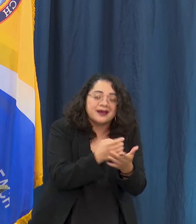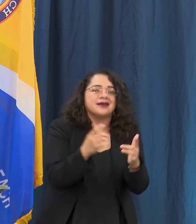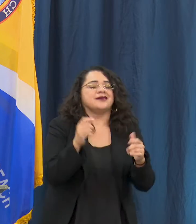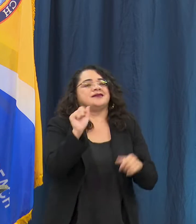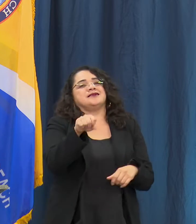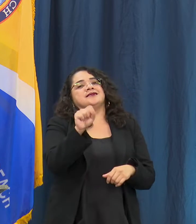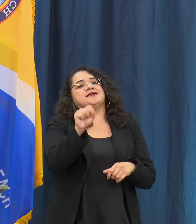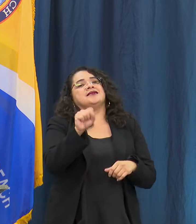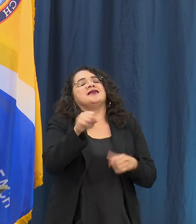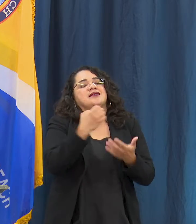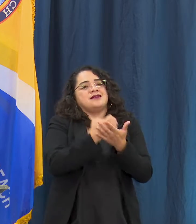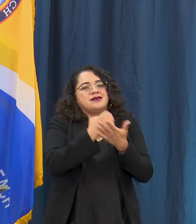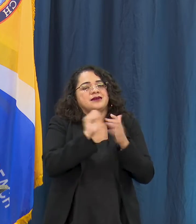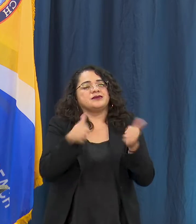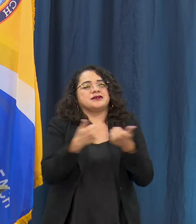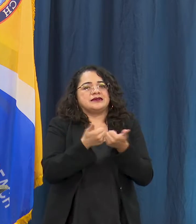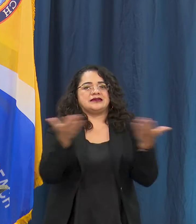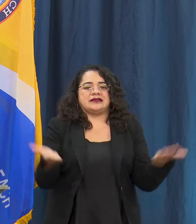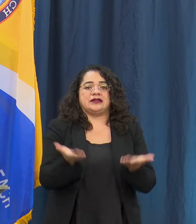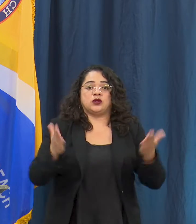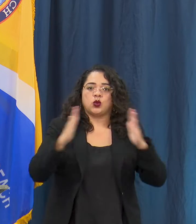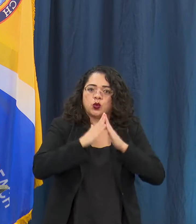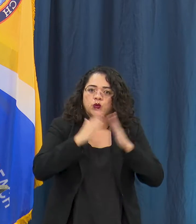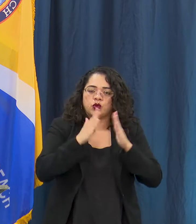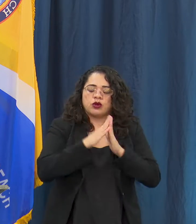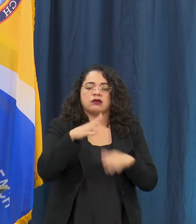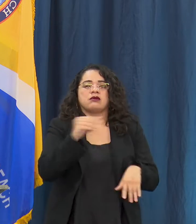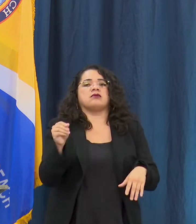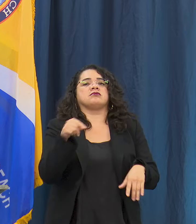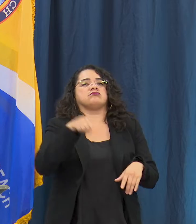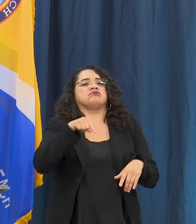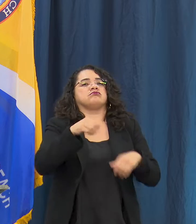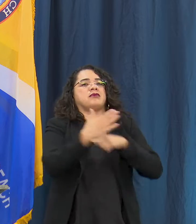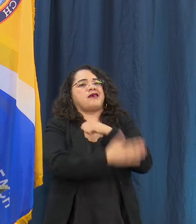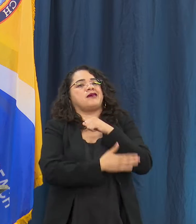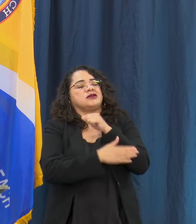community and as a country so there is a lot to do but we're gonna get through it